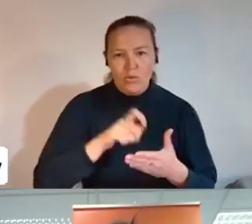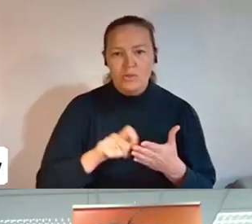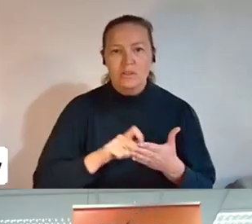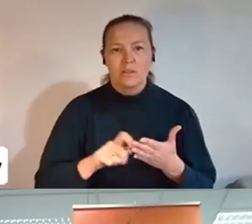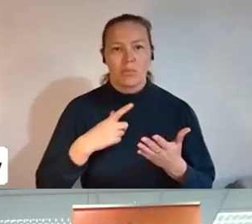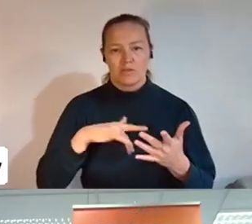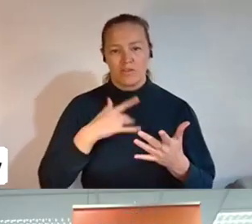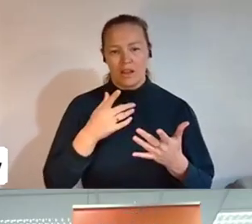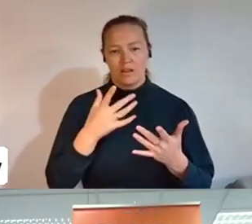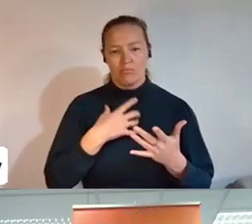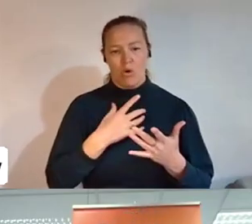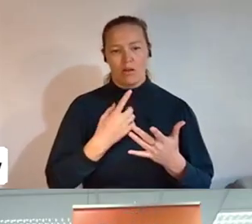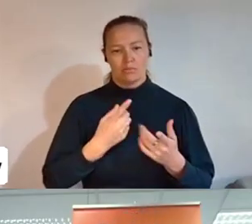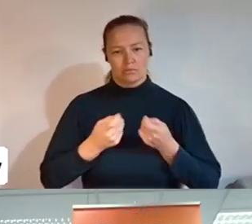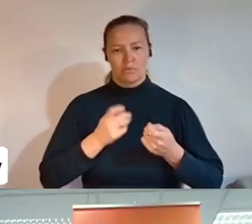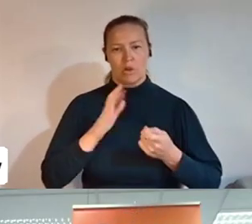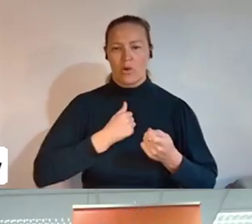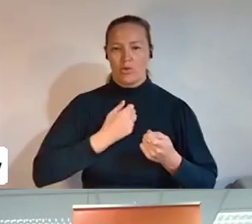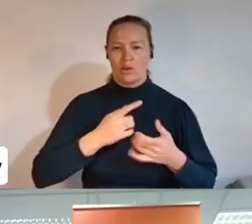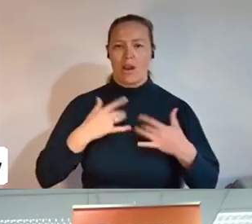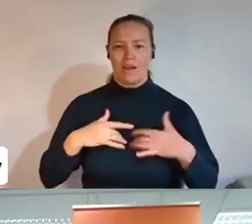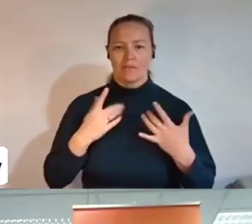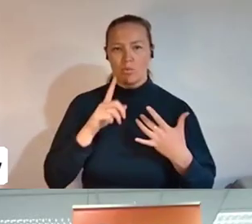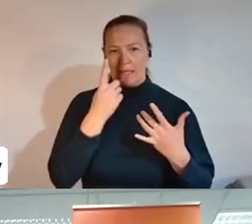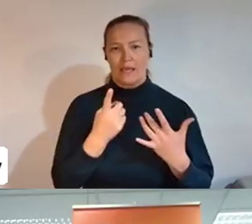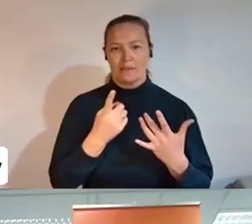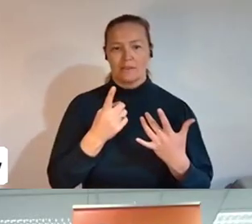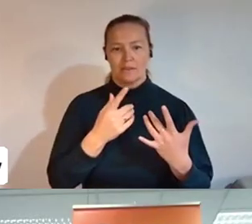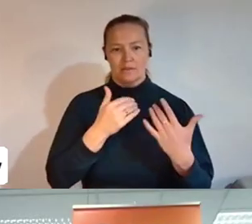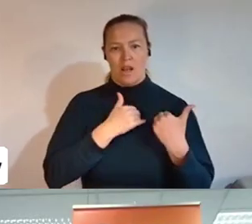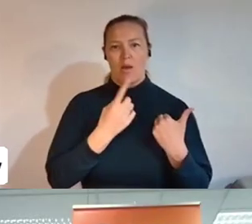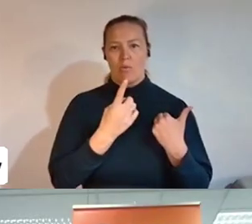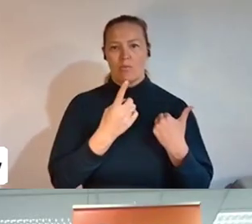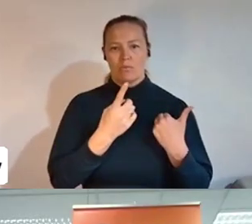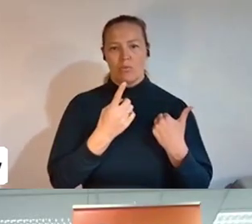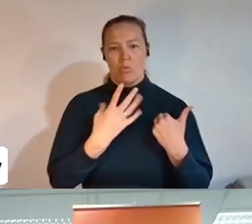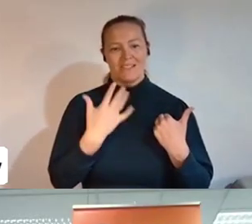We can't depend generally on once a year every three years a decision to be able to have a vital